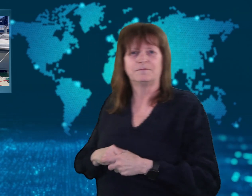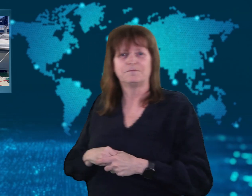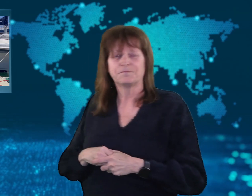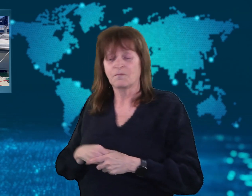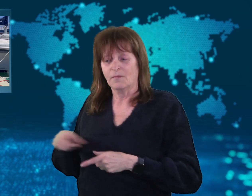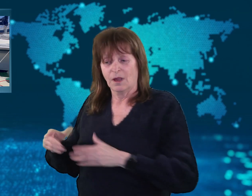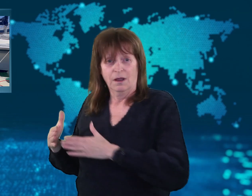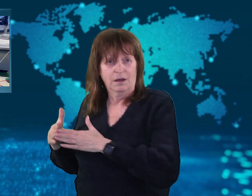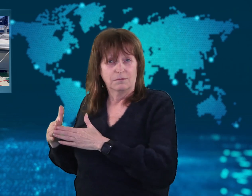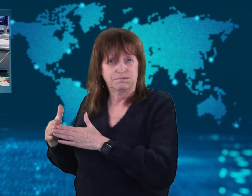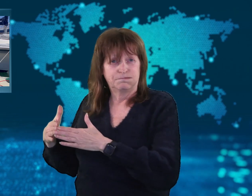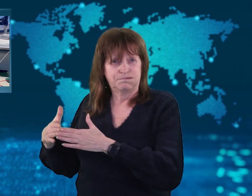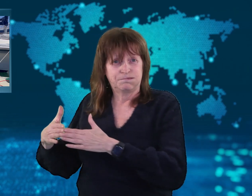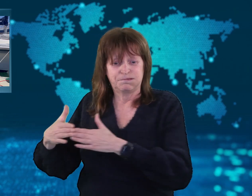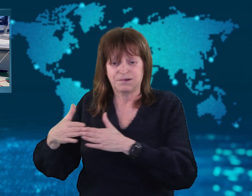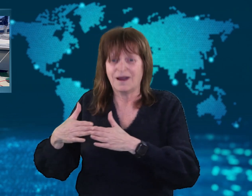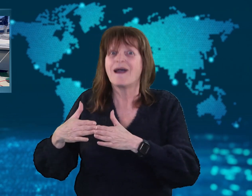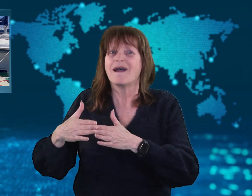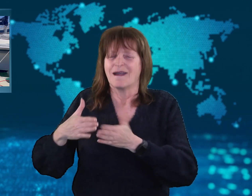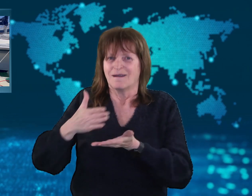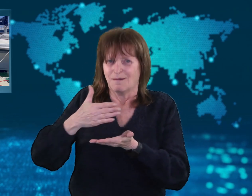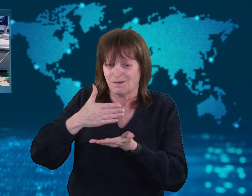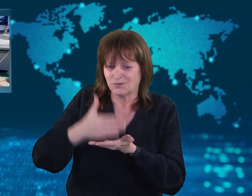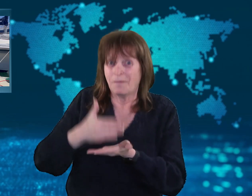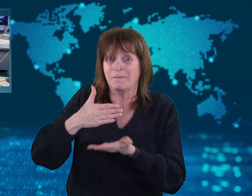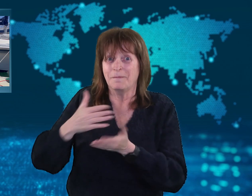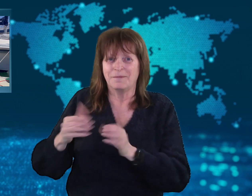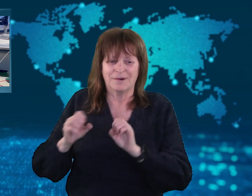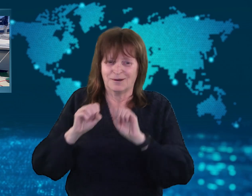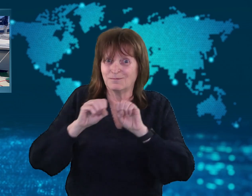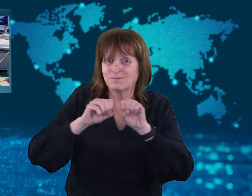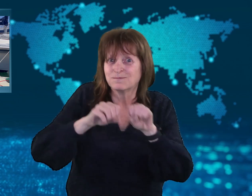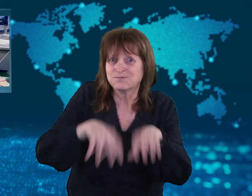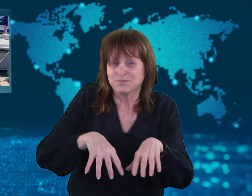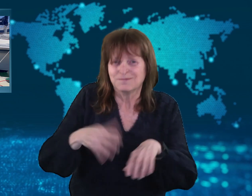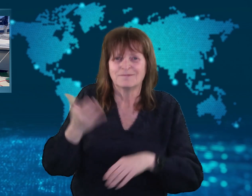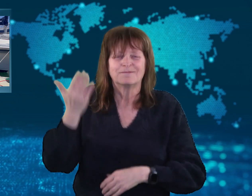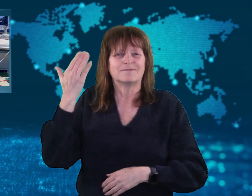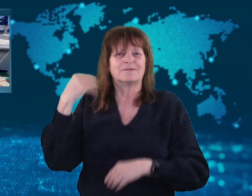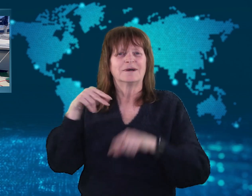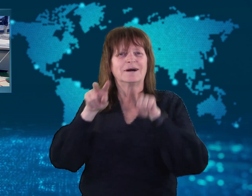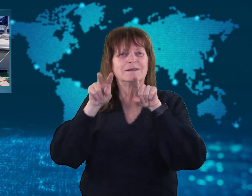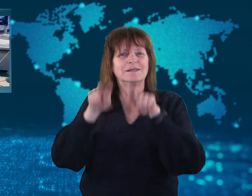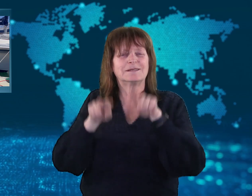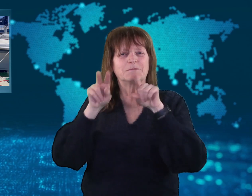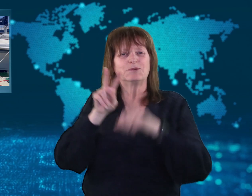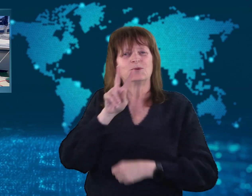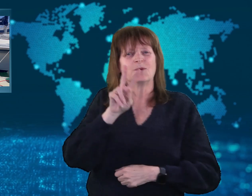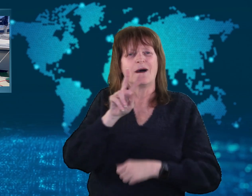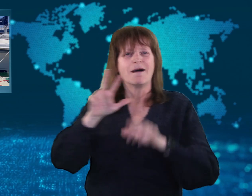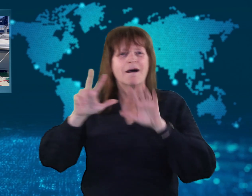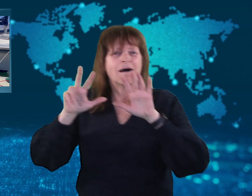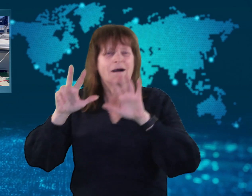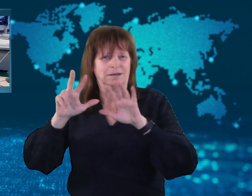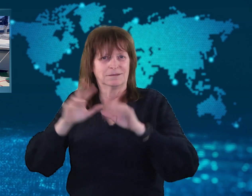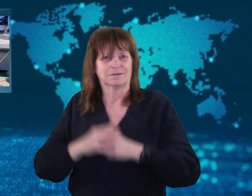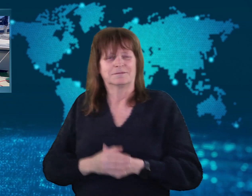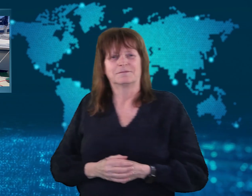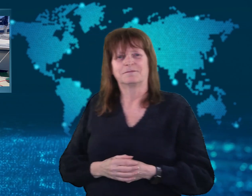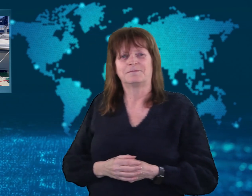using drones and helicopters.